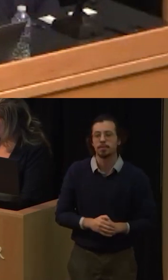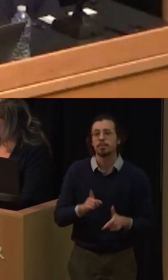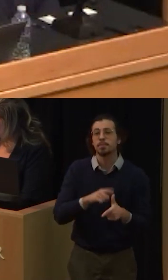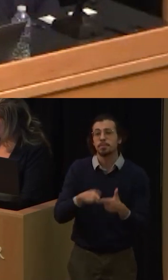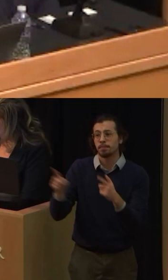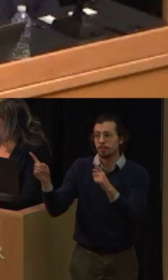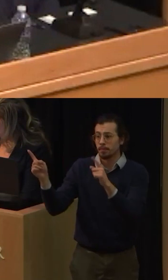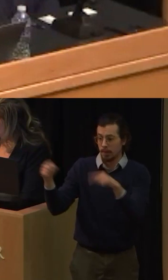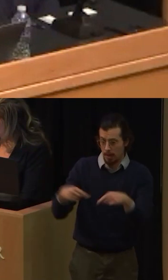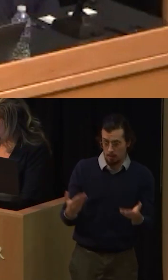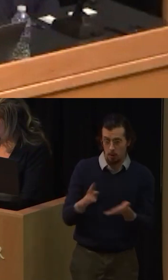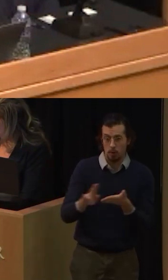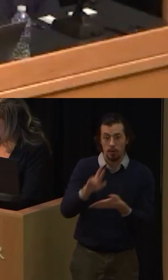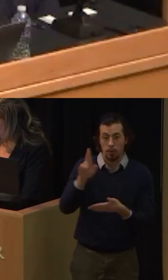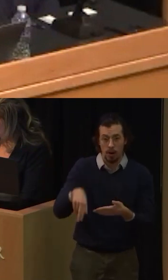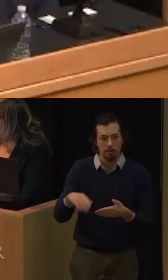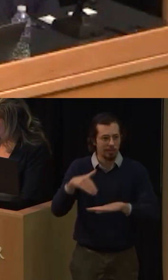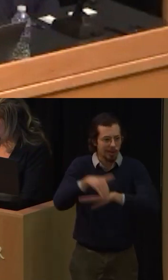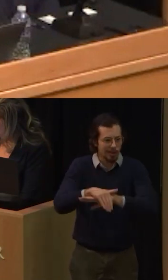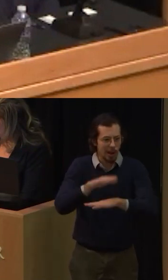for nine years for night school to get his chemistry degree,